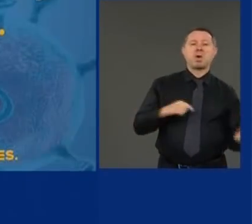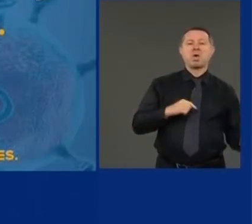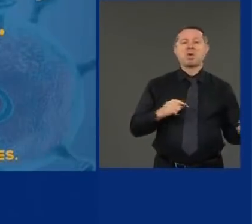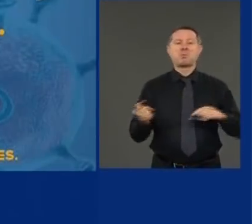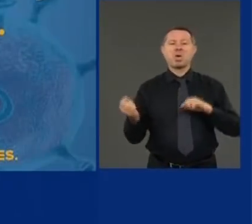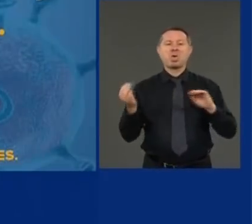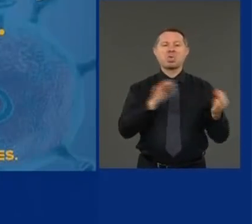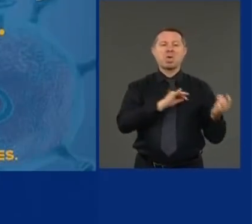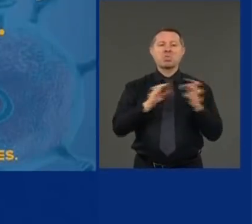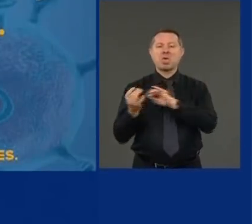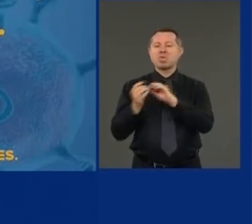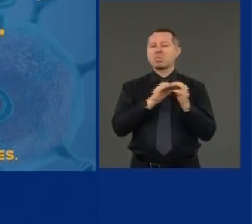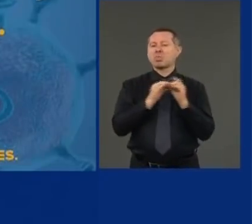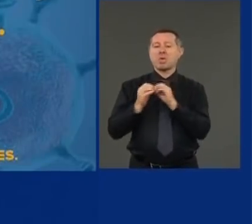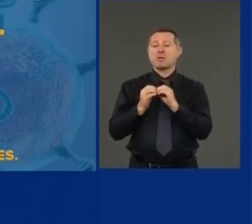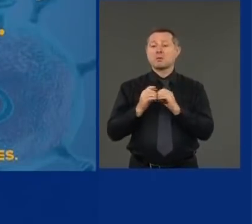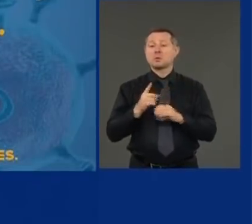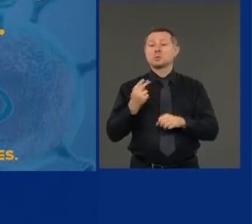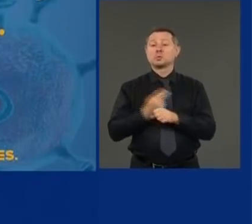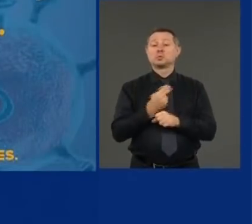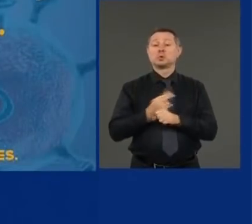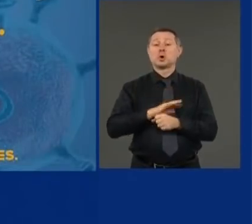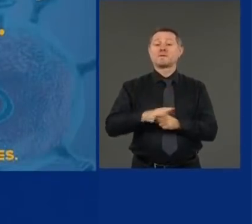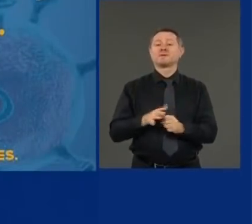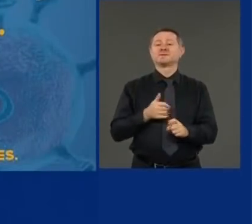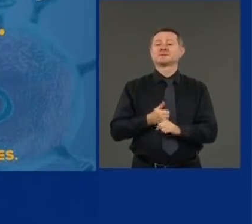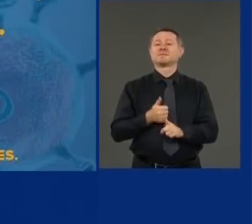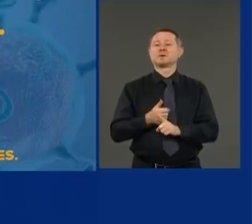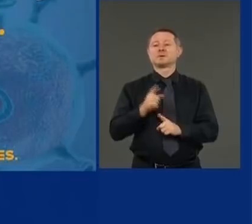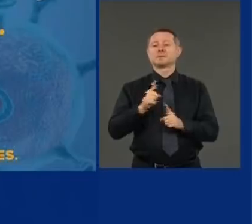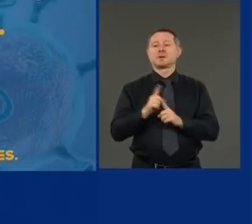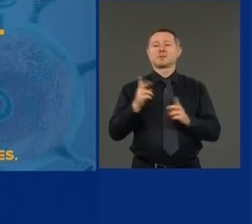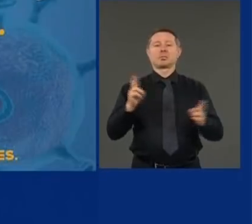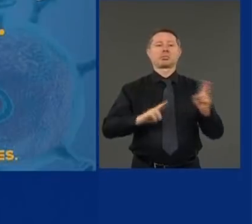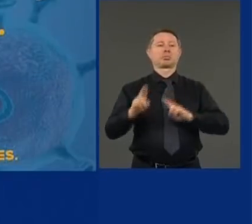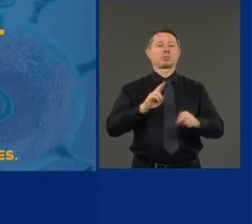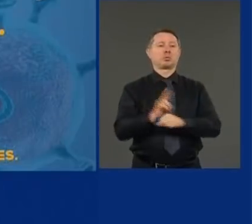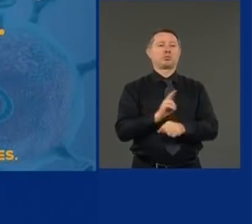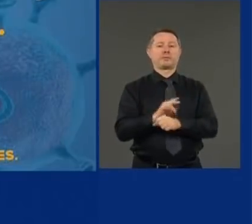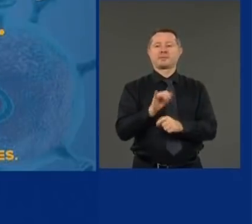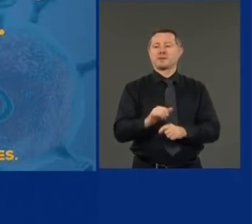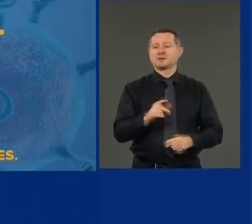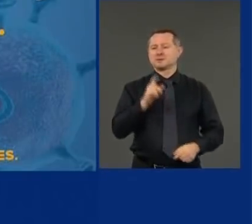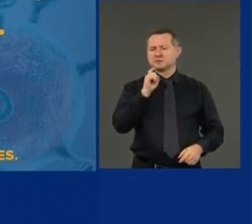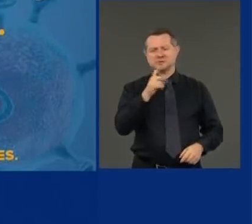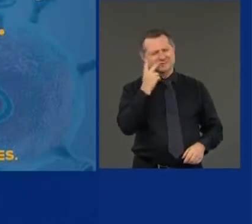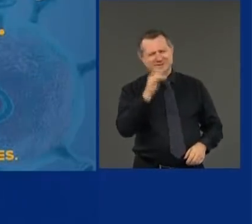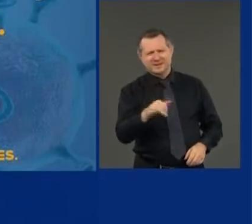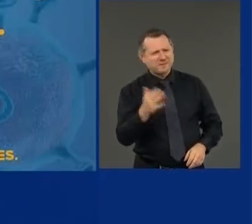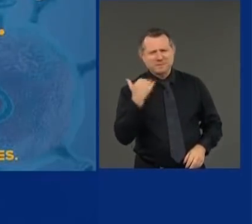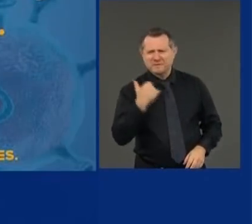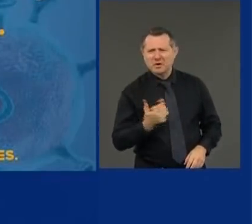AND I KNOW THIS IS A POLITICALLY CHARGED ENVIRONMENT RIGHT NOW AND SOMEHOW COVID HAS BECOME A